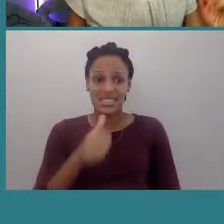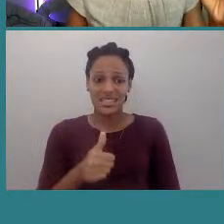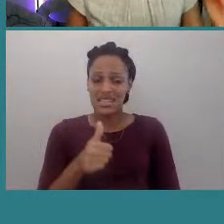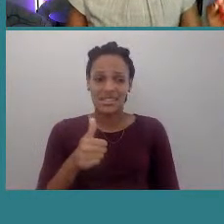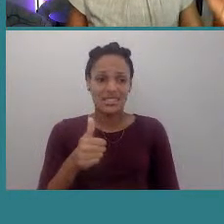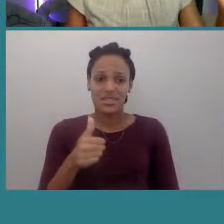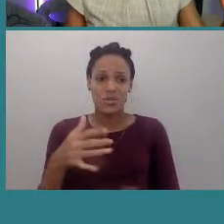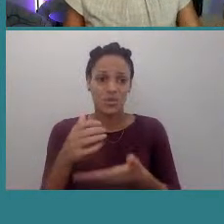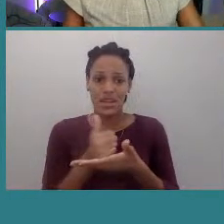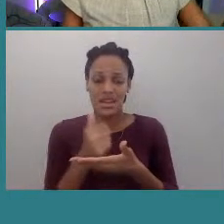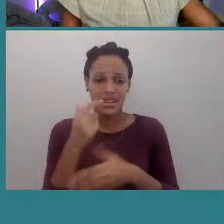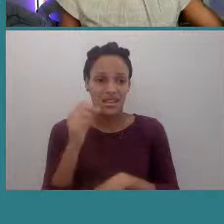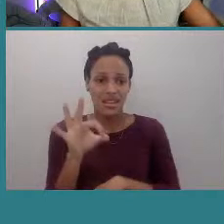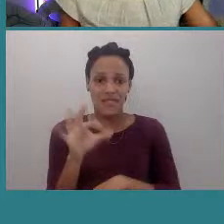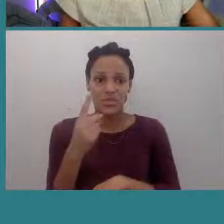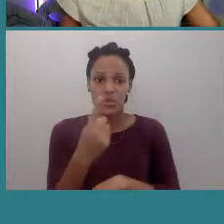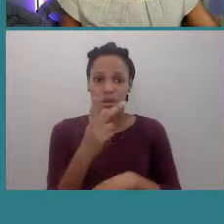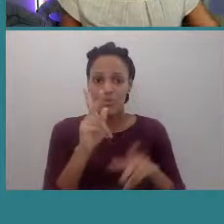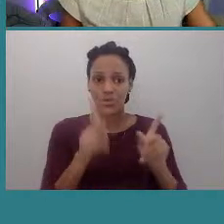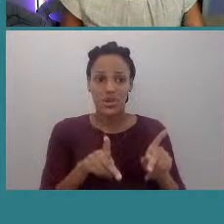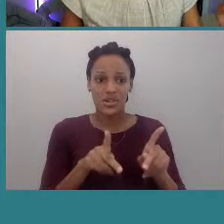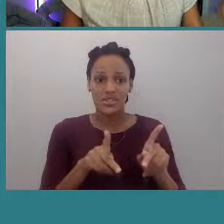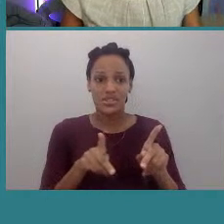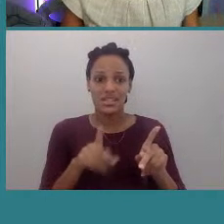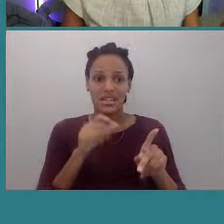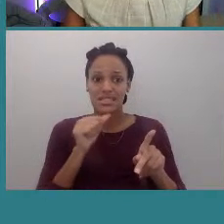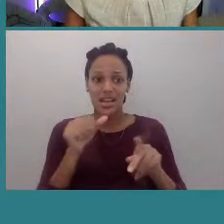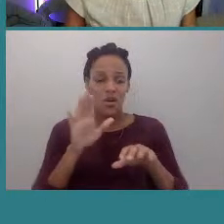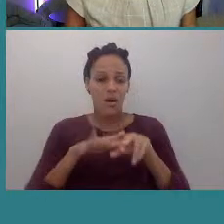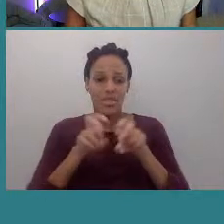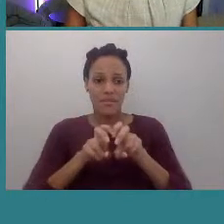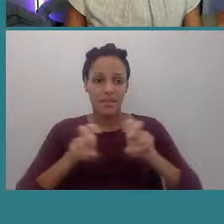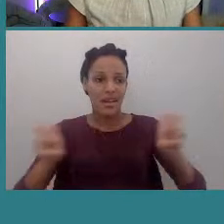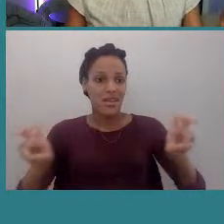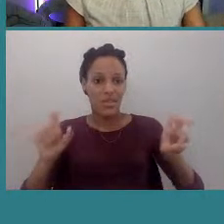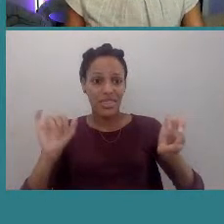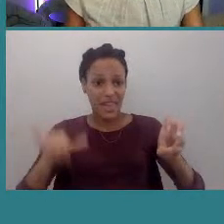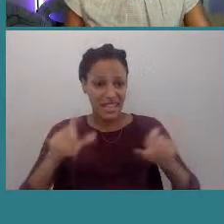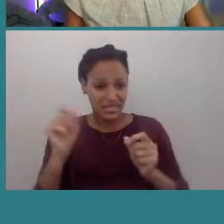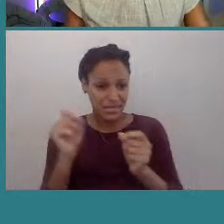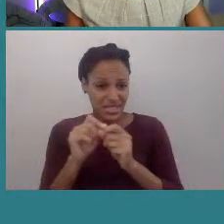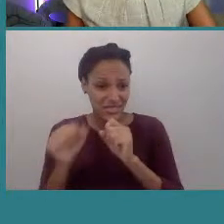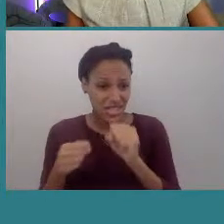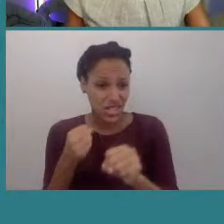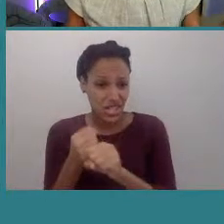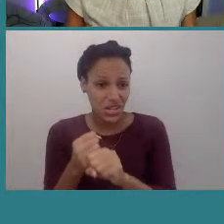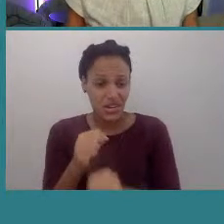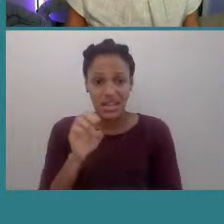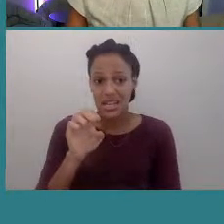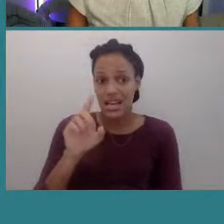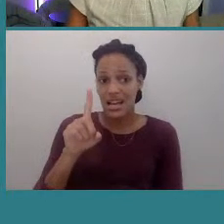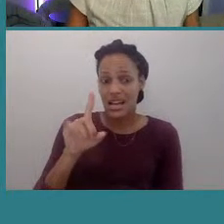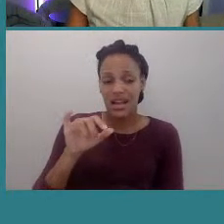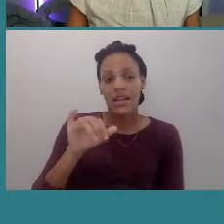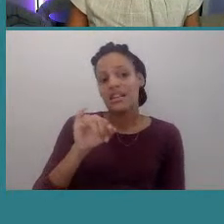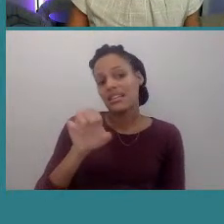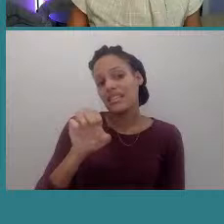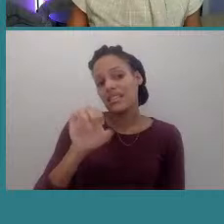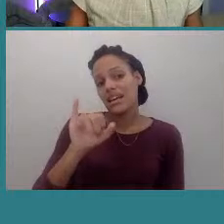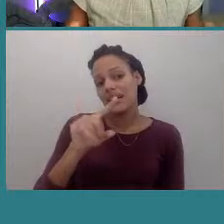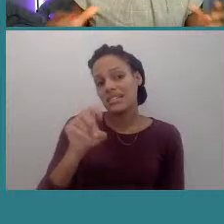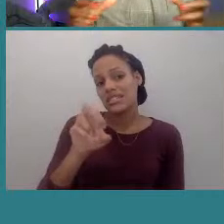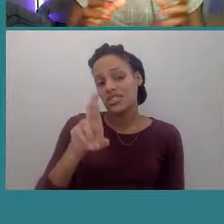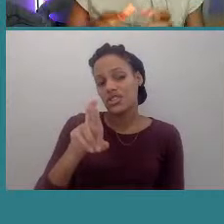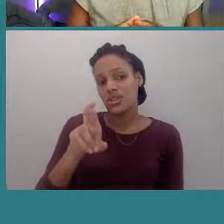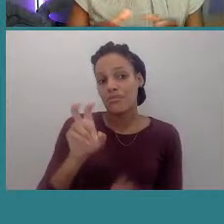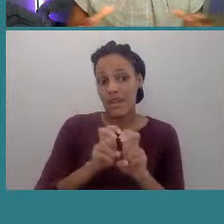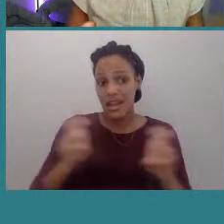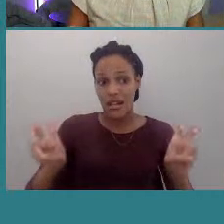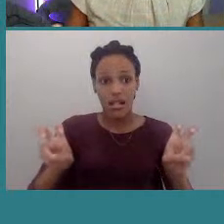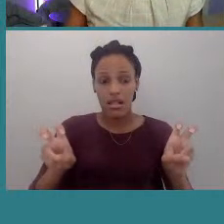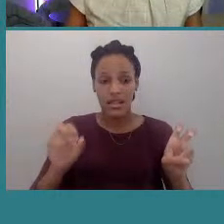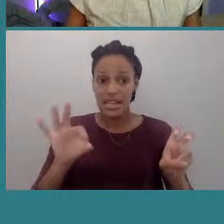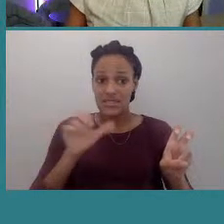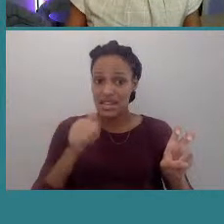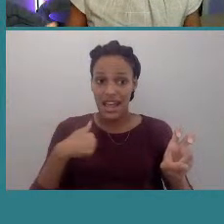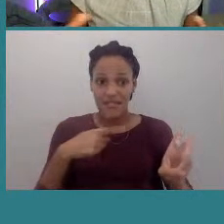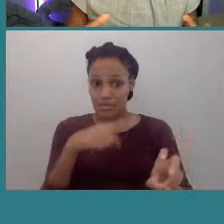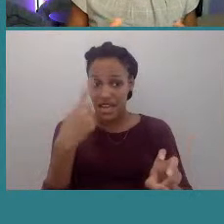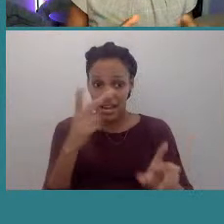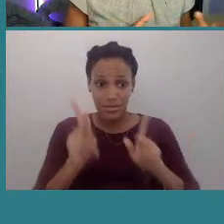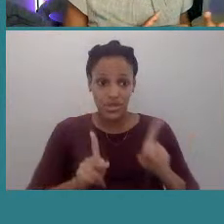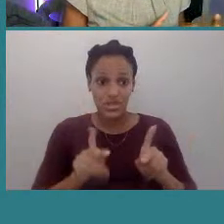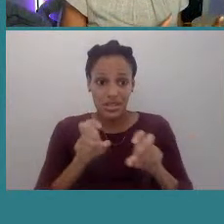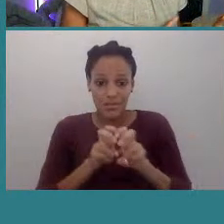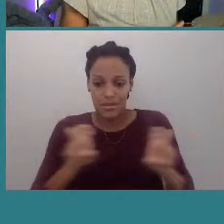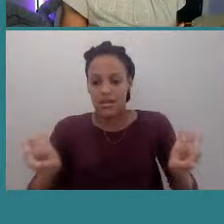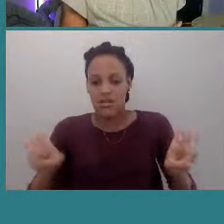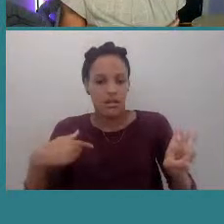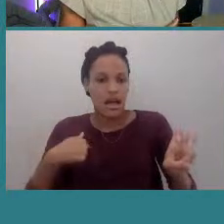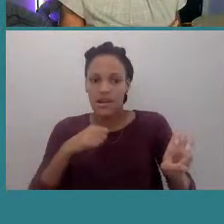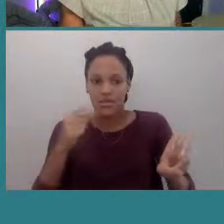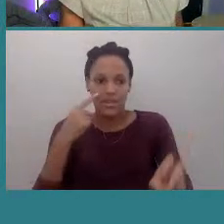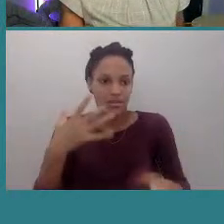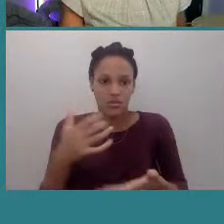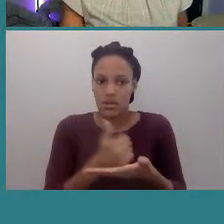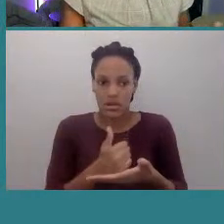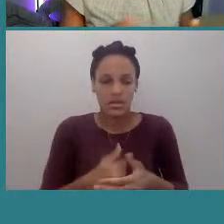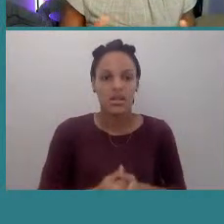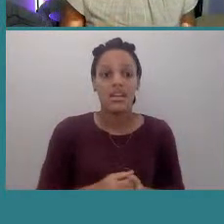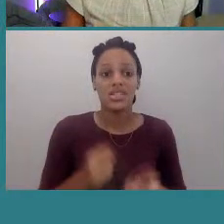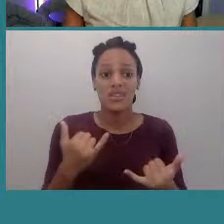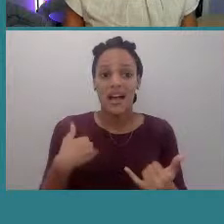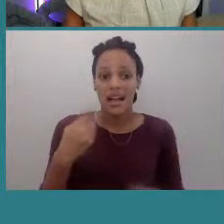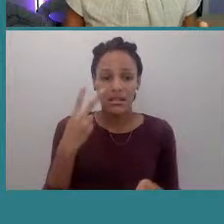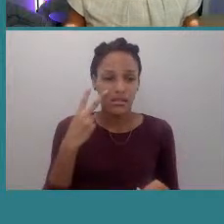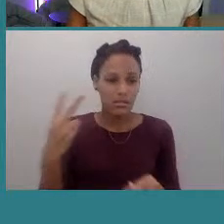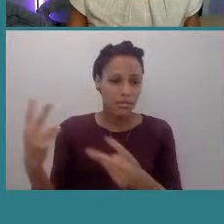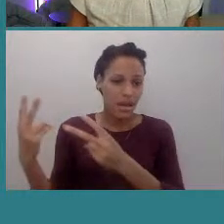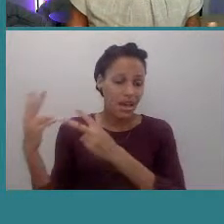on the board that year. When I look back on my career it's been to the support of people